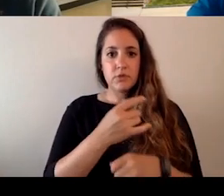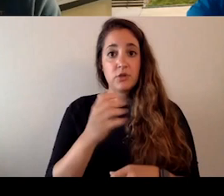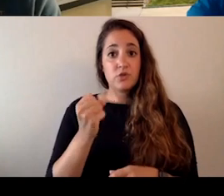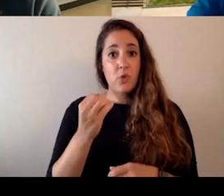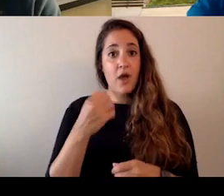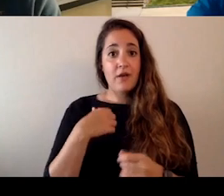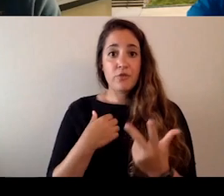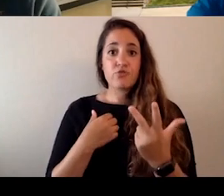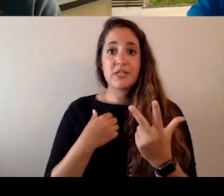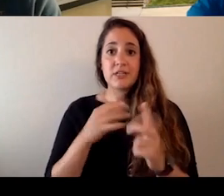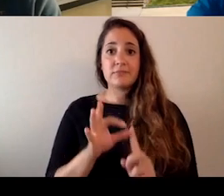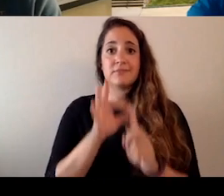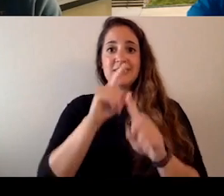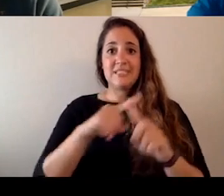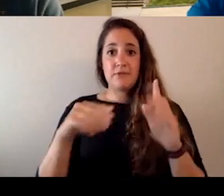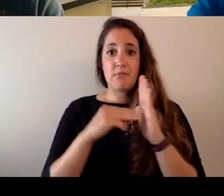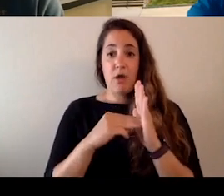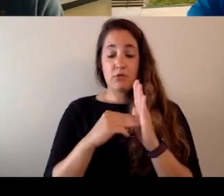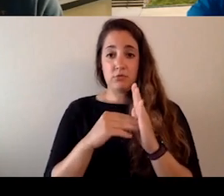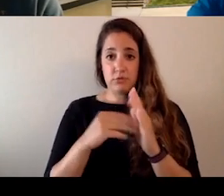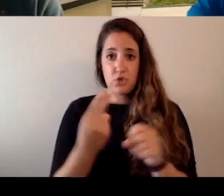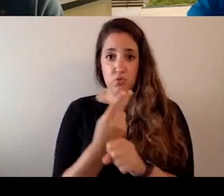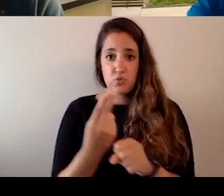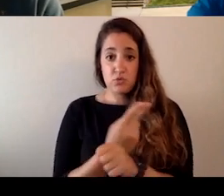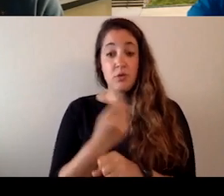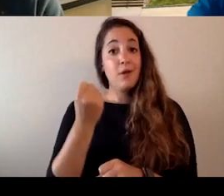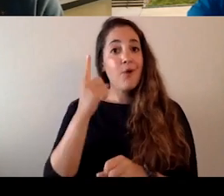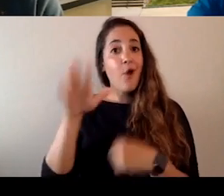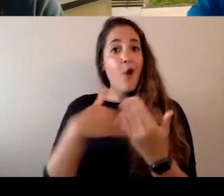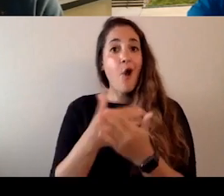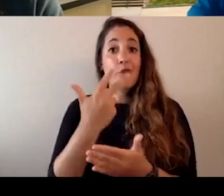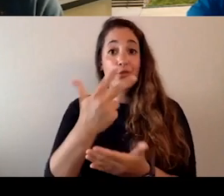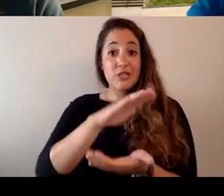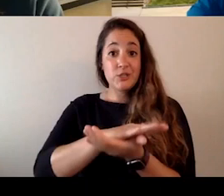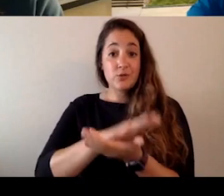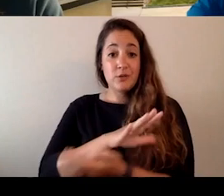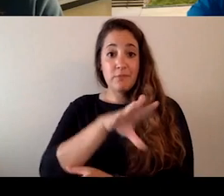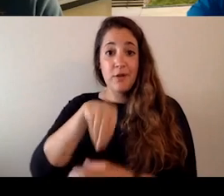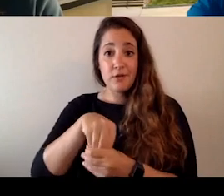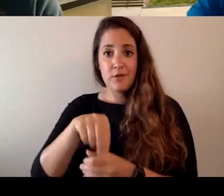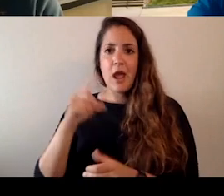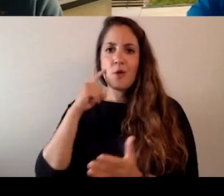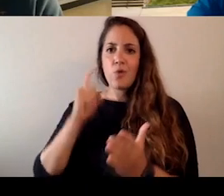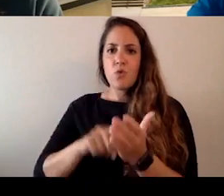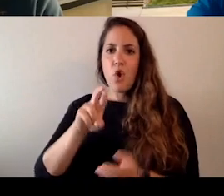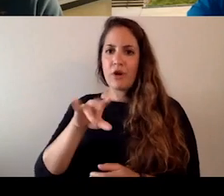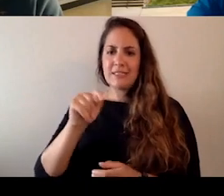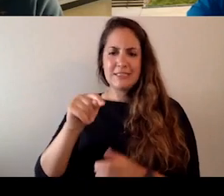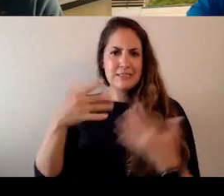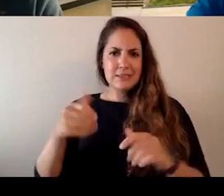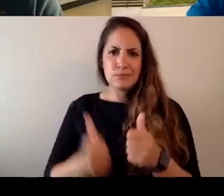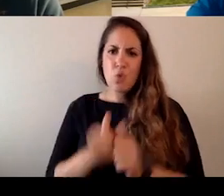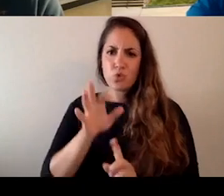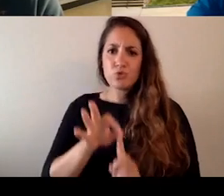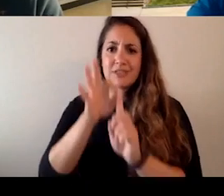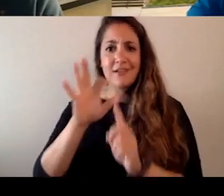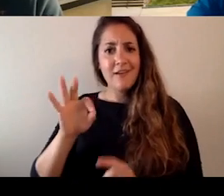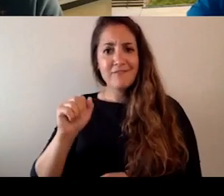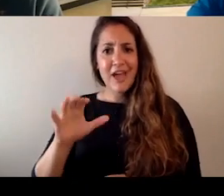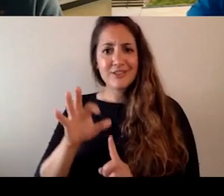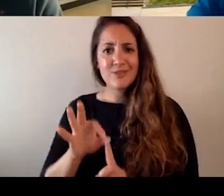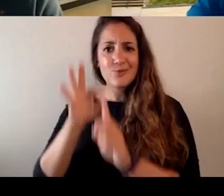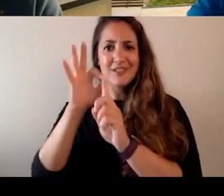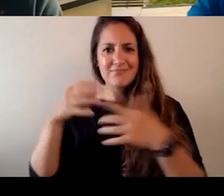models and out of the three schools that I've been to, RIT is the most unique. Our students are unique, our faculty are unique. It's almost,